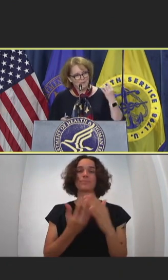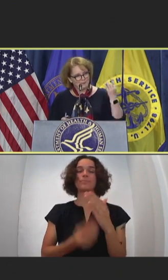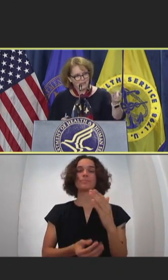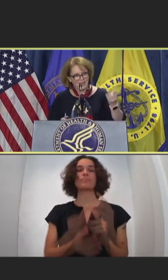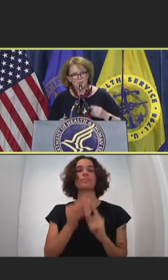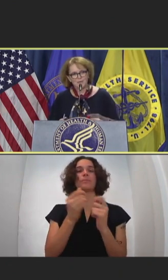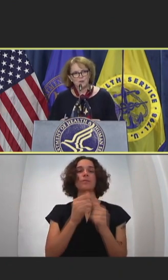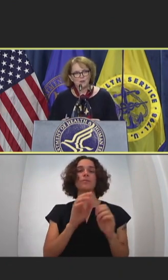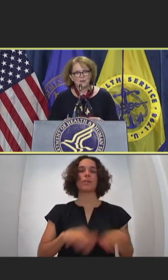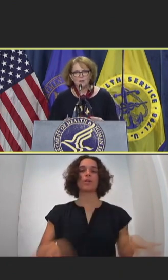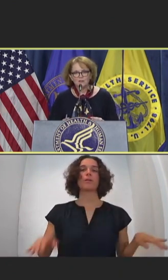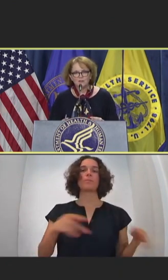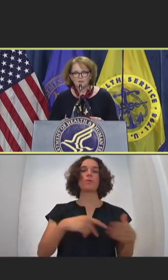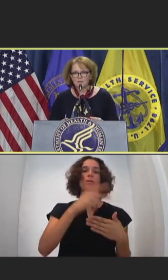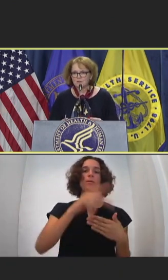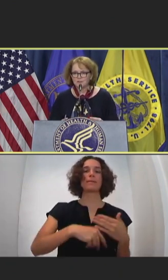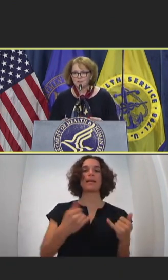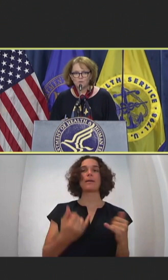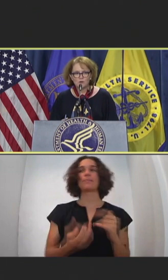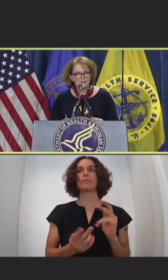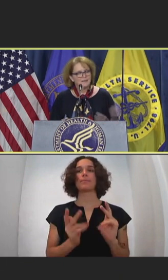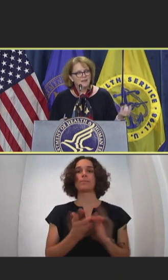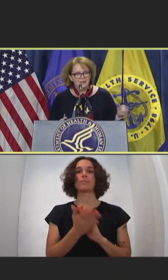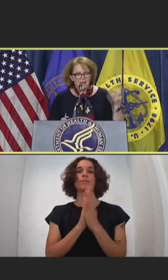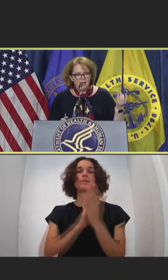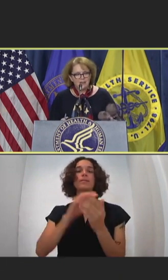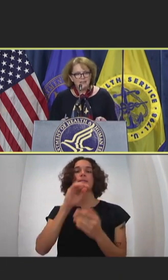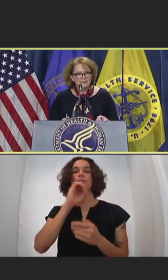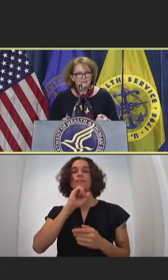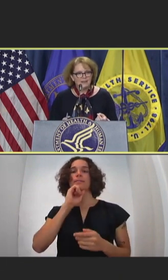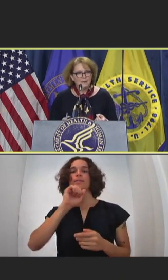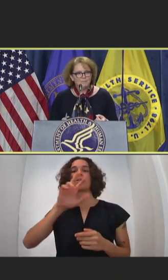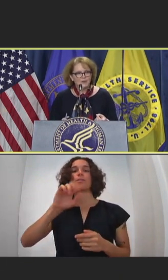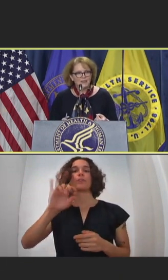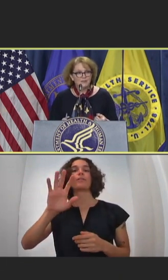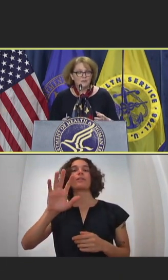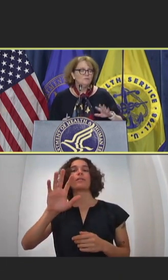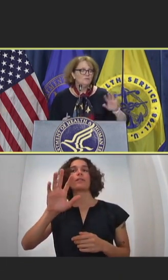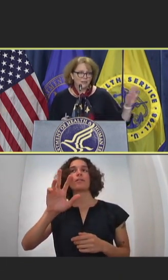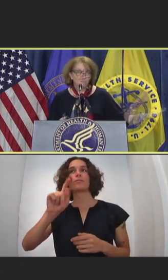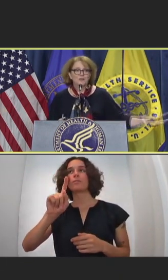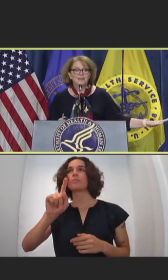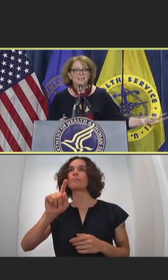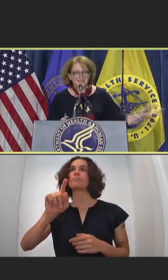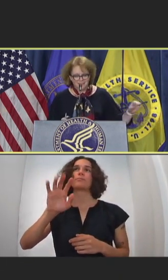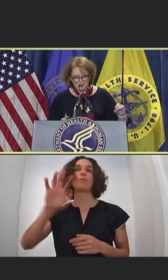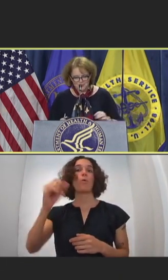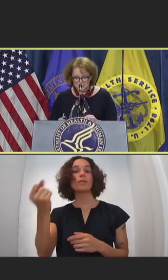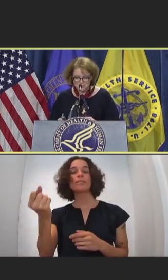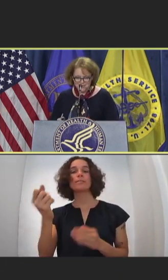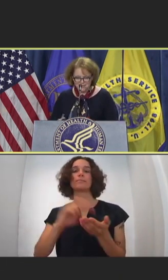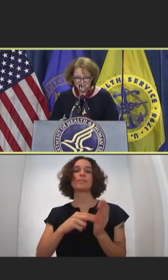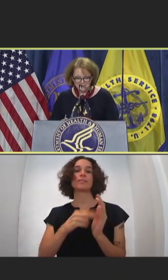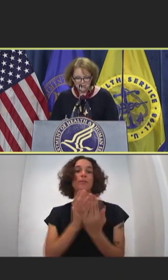and now people are adults in their 30s and 40s, is -- records are unlikely to be located. So,